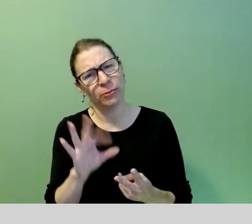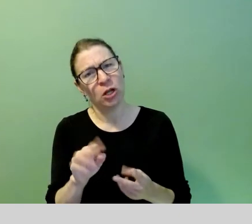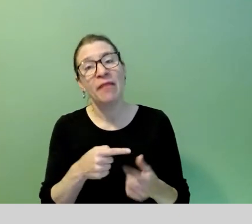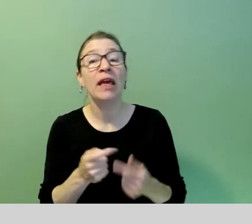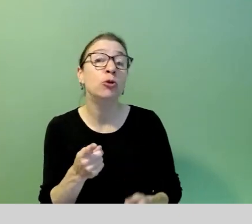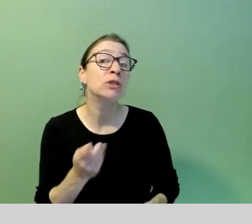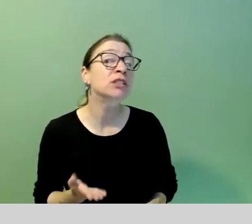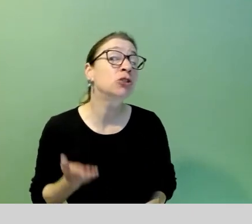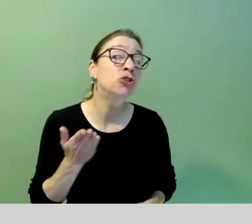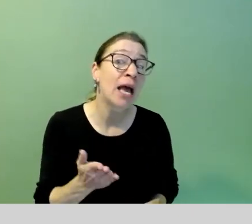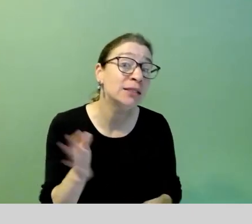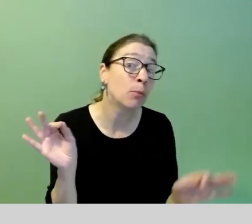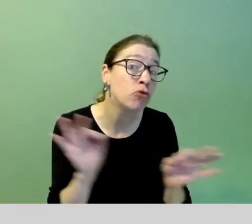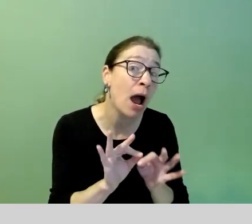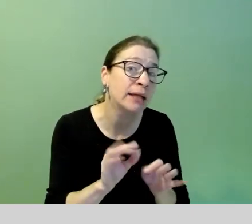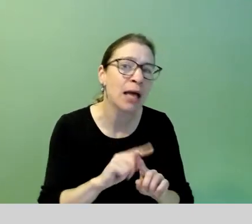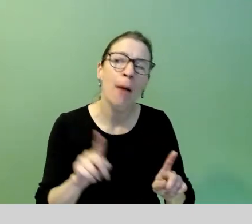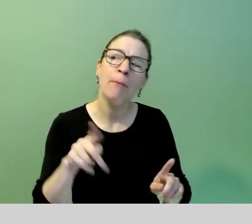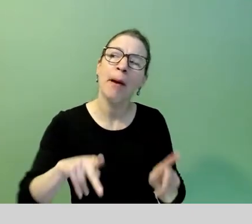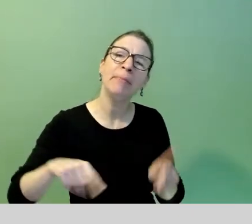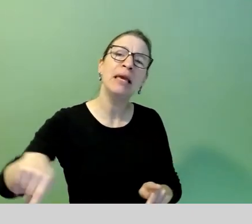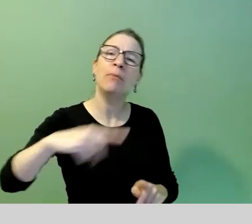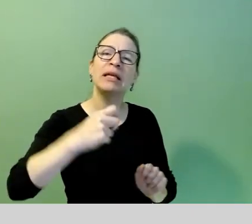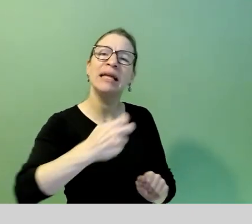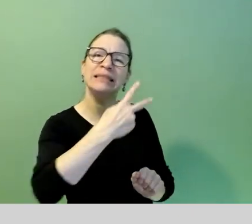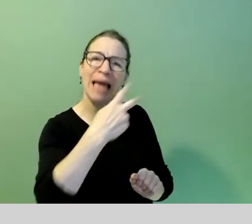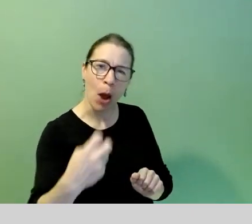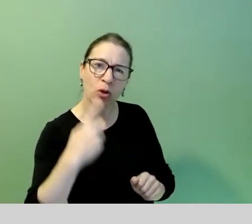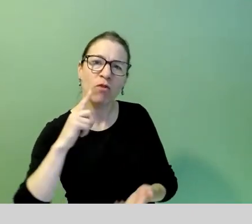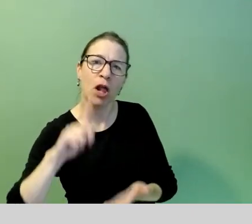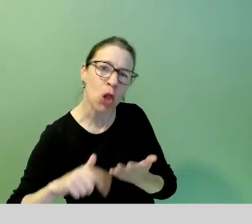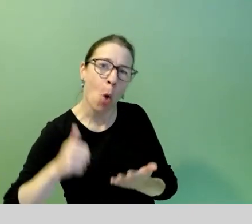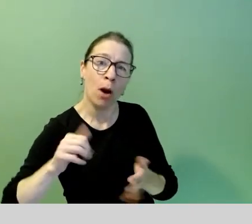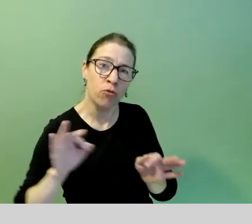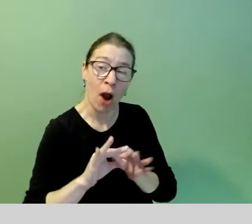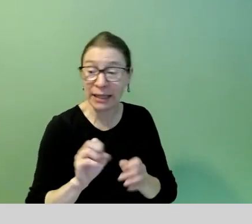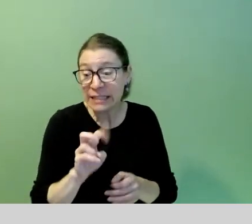but allow people to download for a lower price, including free if they'd like.